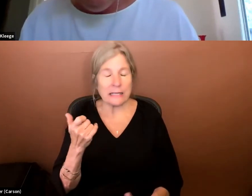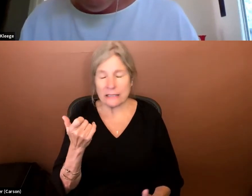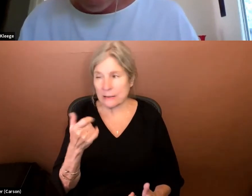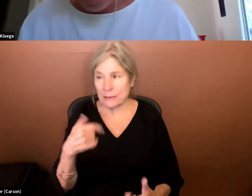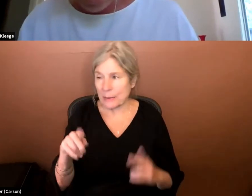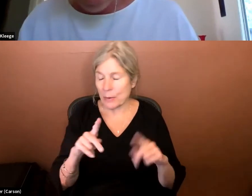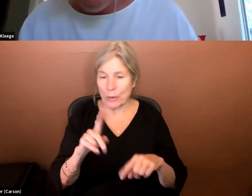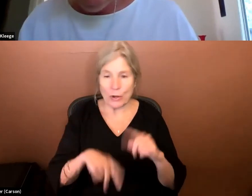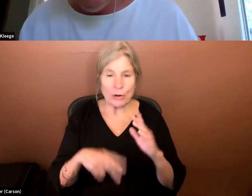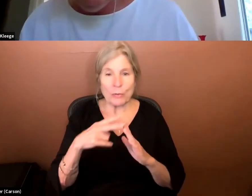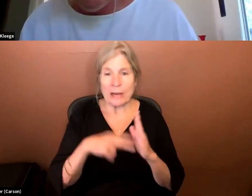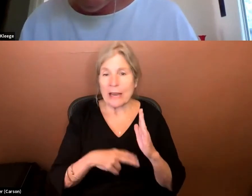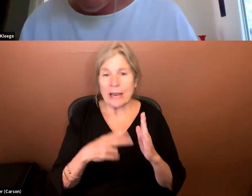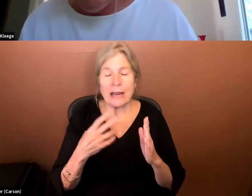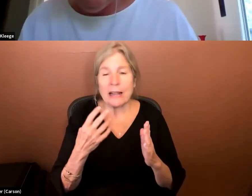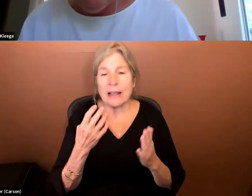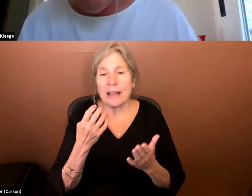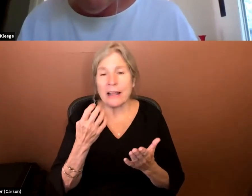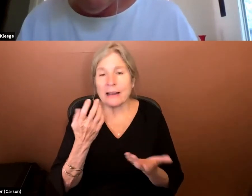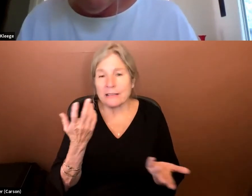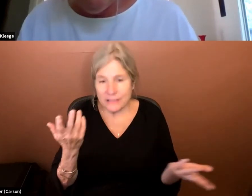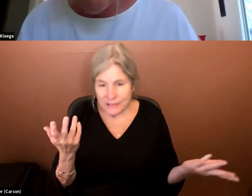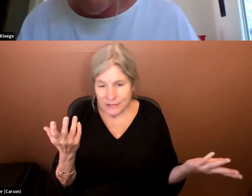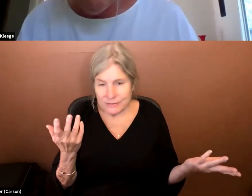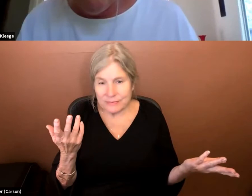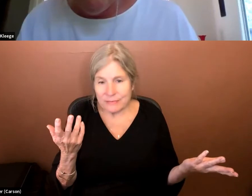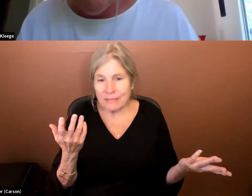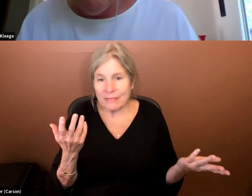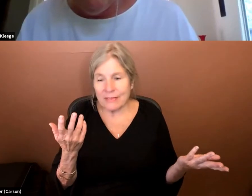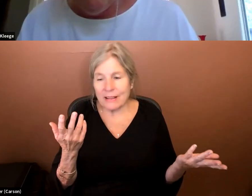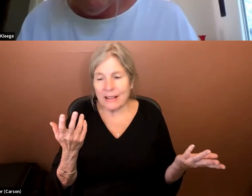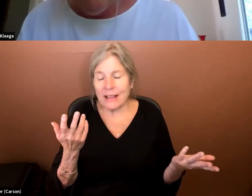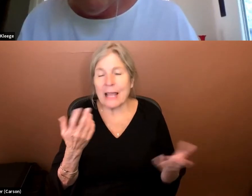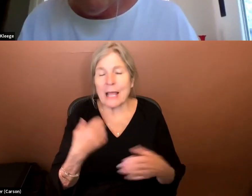economics made -- suddenly made literacy